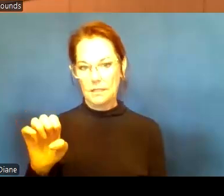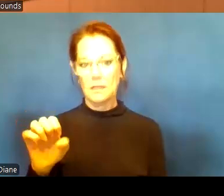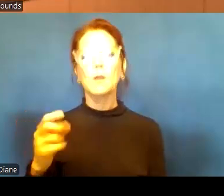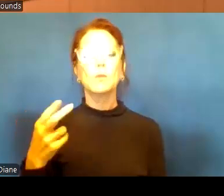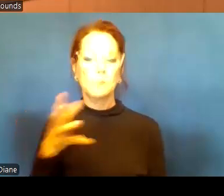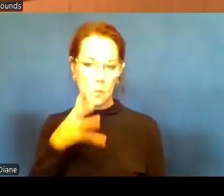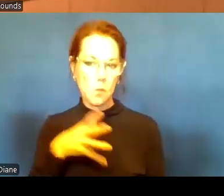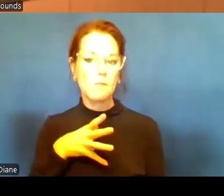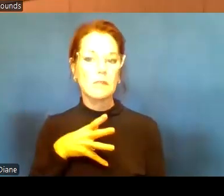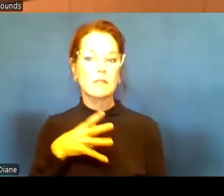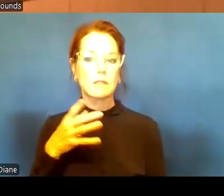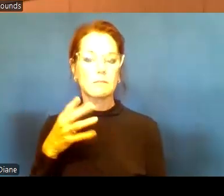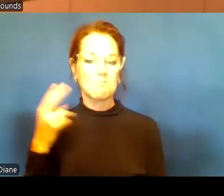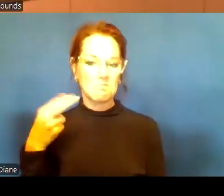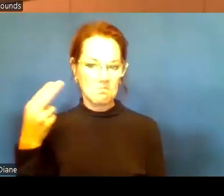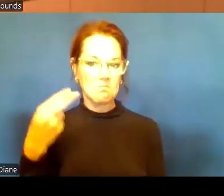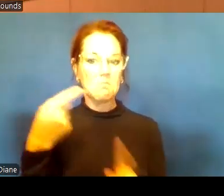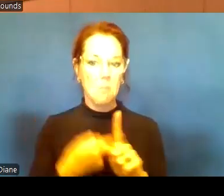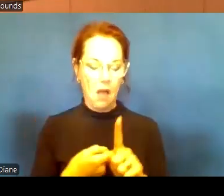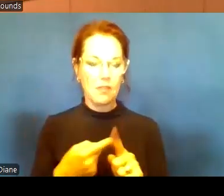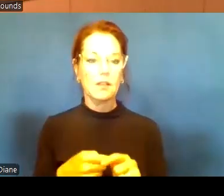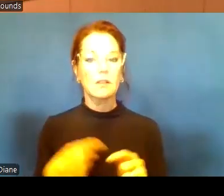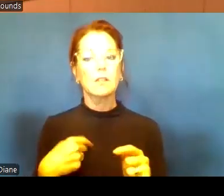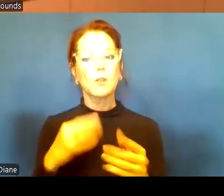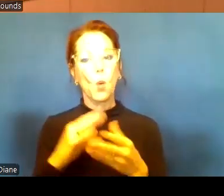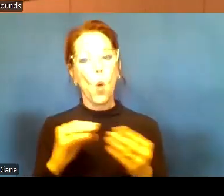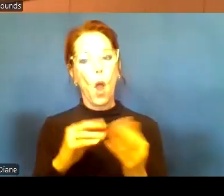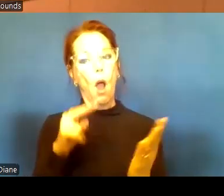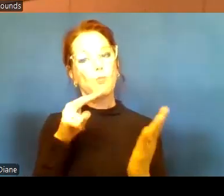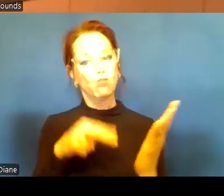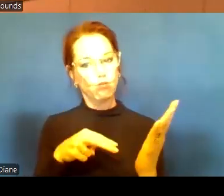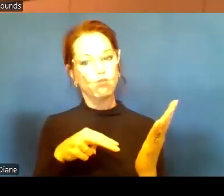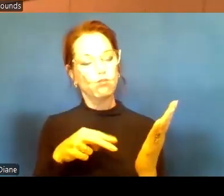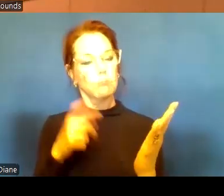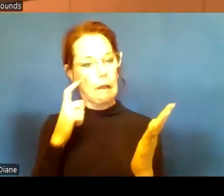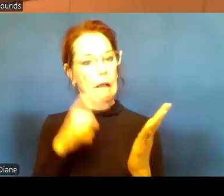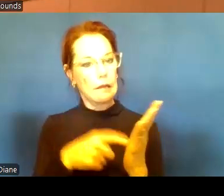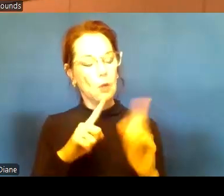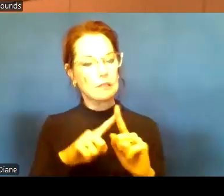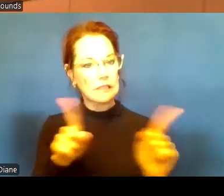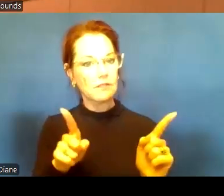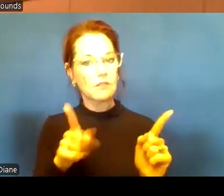and there were different um uh ethnic groups and and women of different ethnic groups and